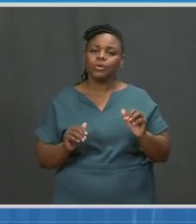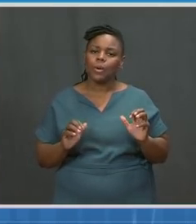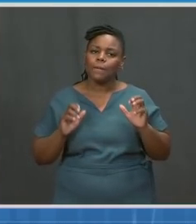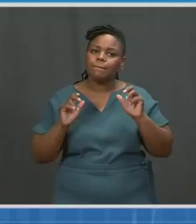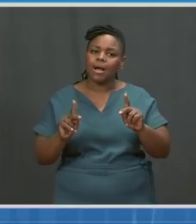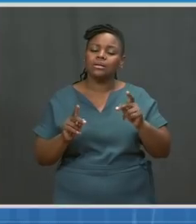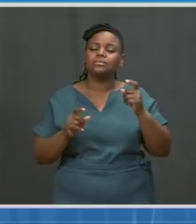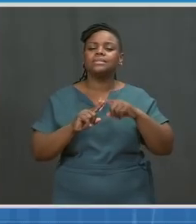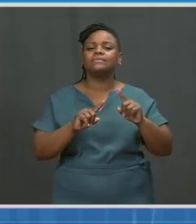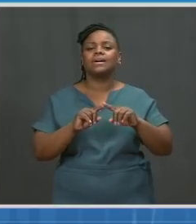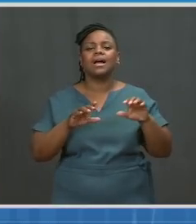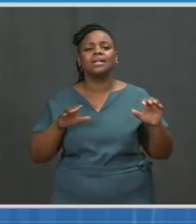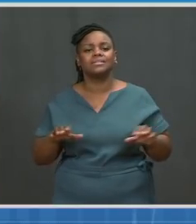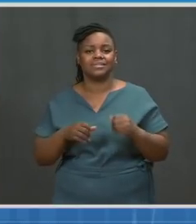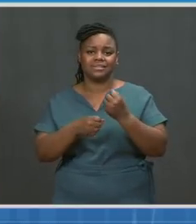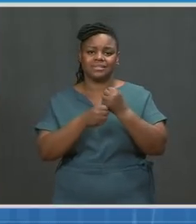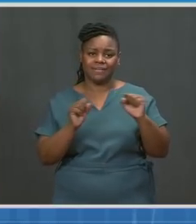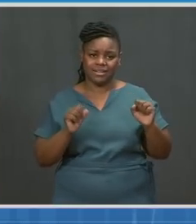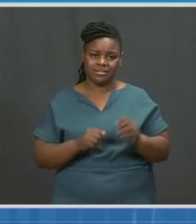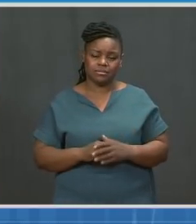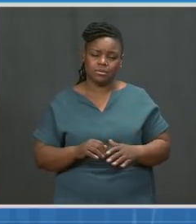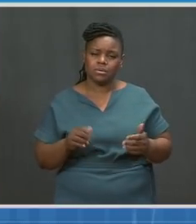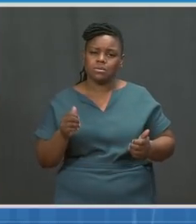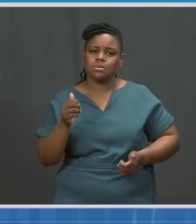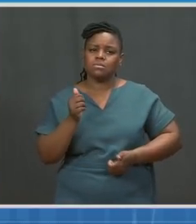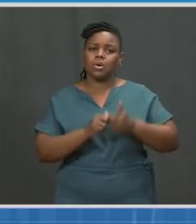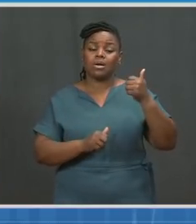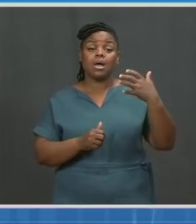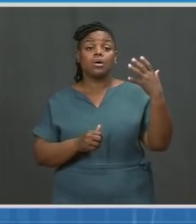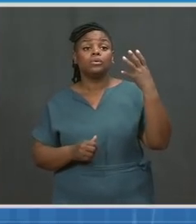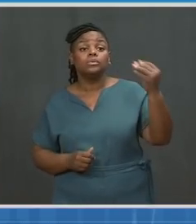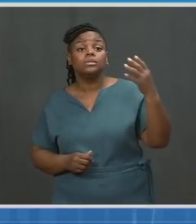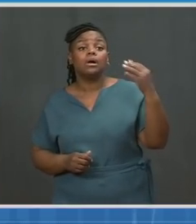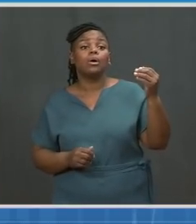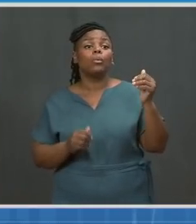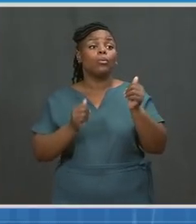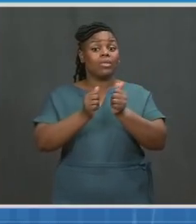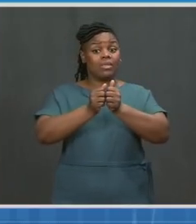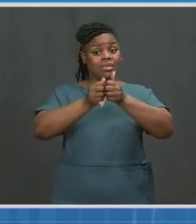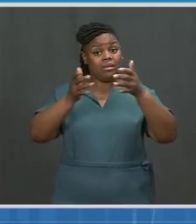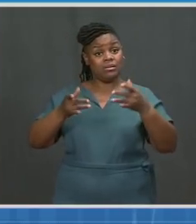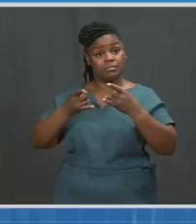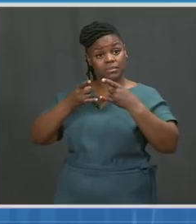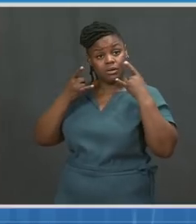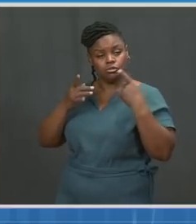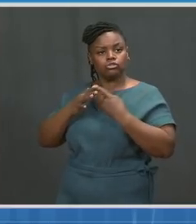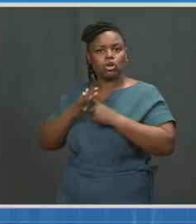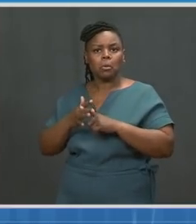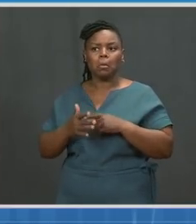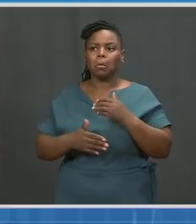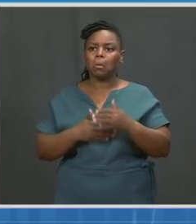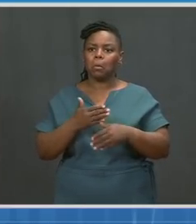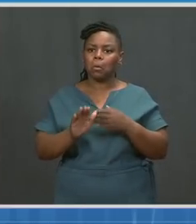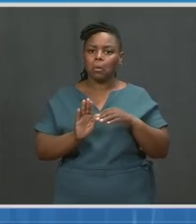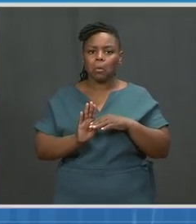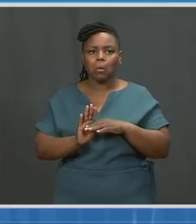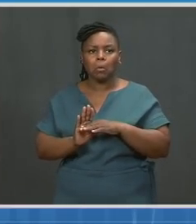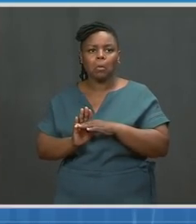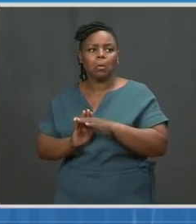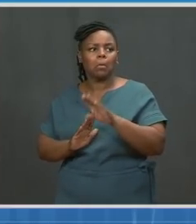and most of them outdoors and unmasked, and begin to get back to normal. And the more people who are vaccinated,